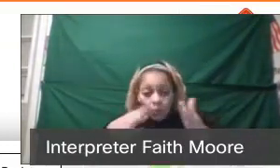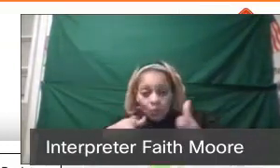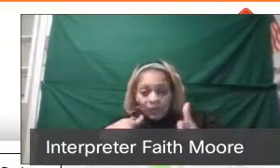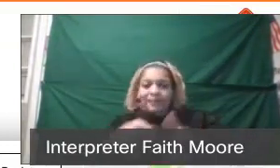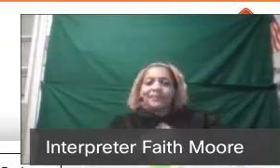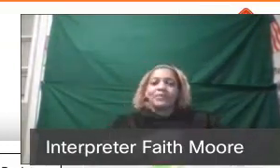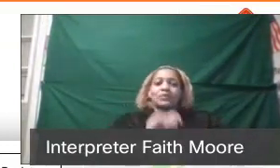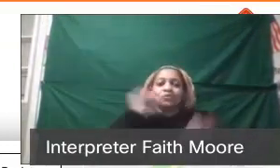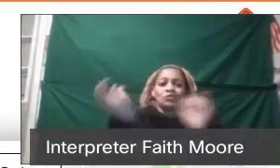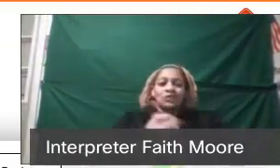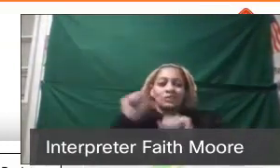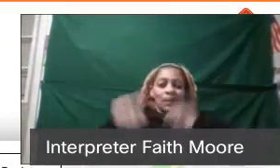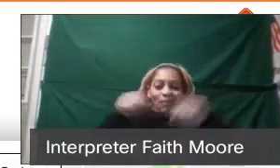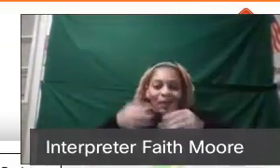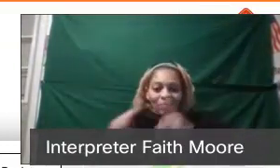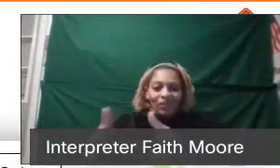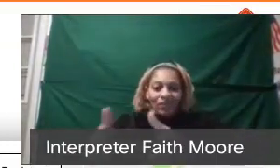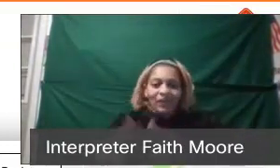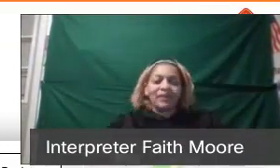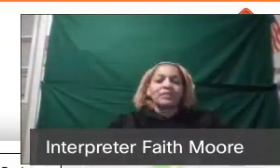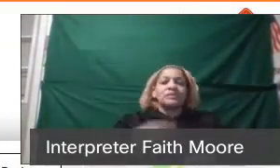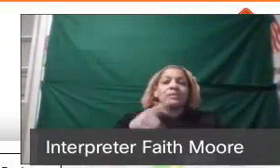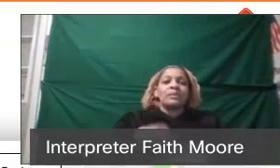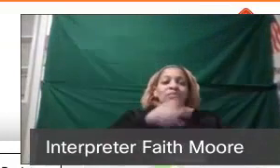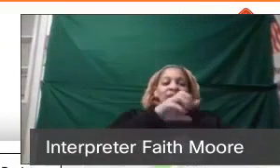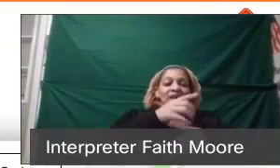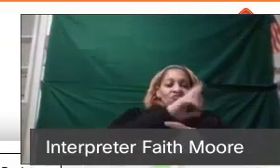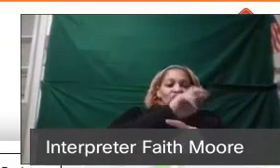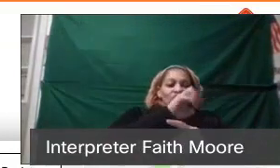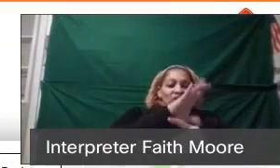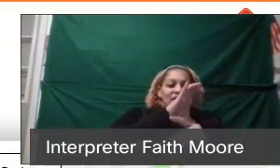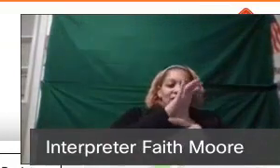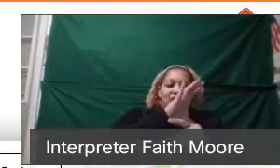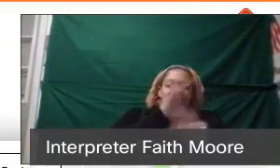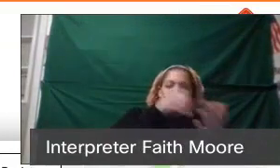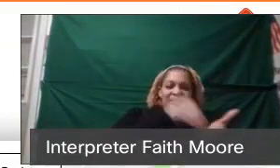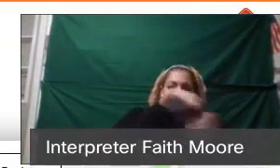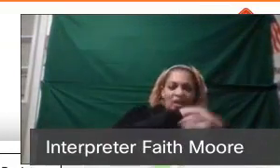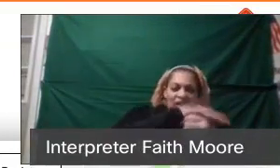Van Buren is already 1 way past a rec center. So, that would be an option or maybe with your.